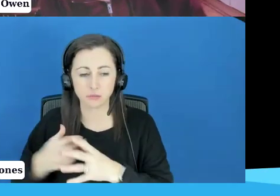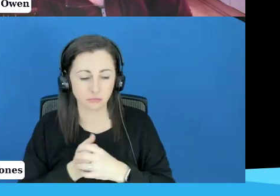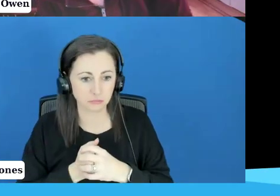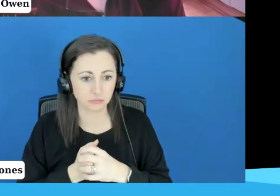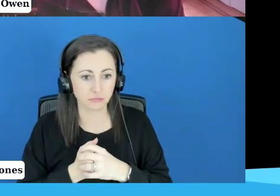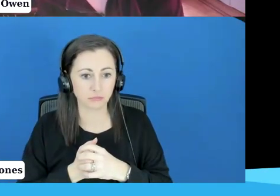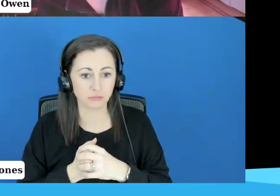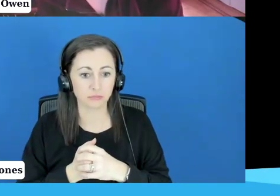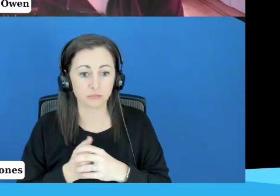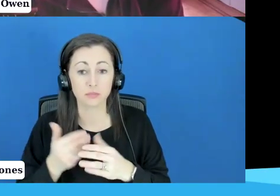Baby wear.